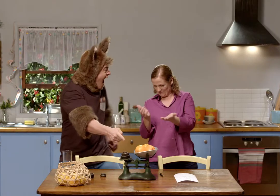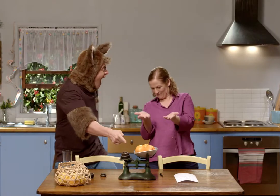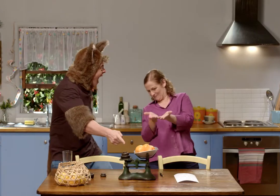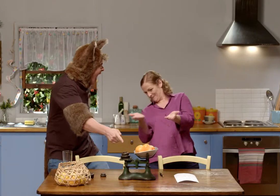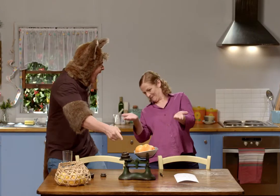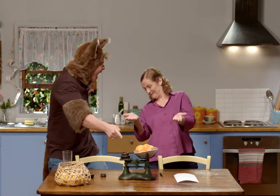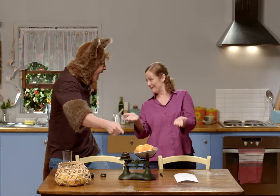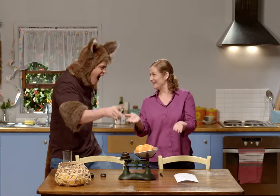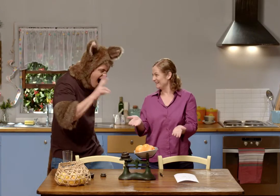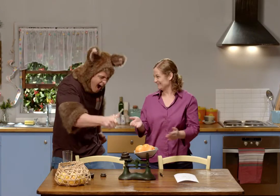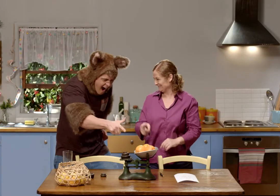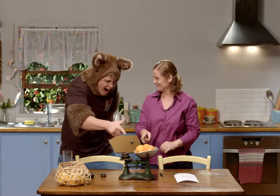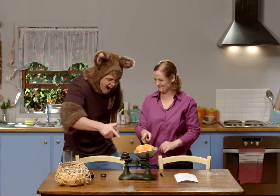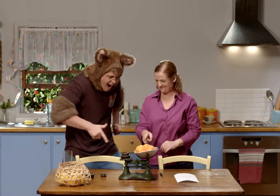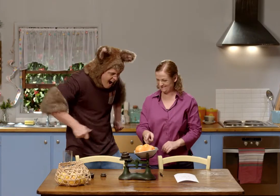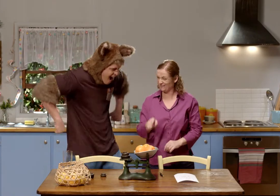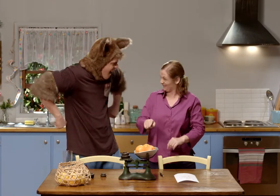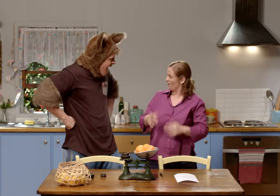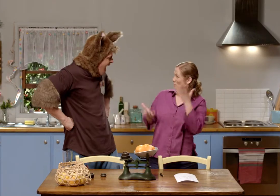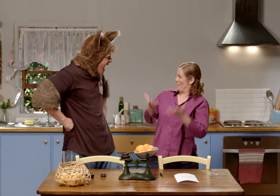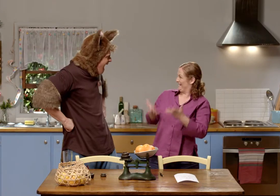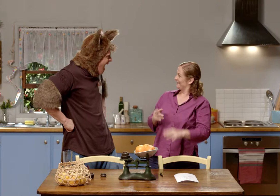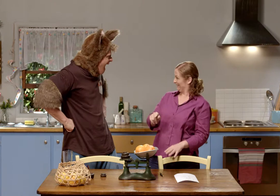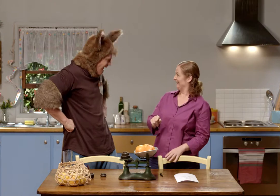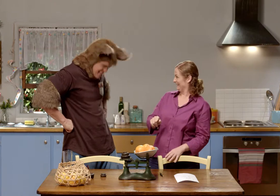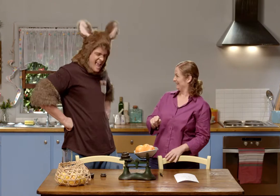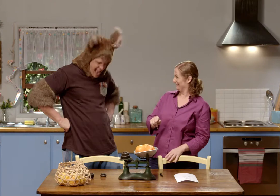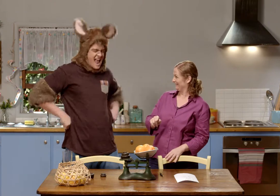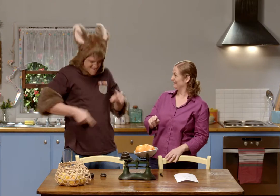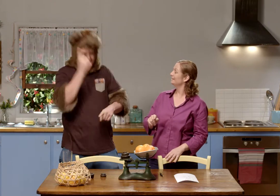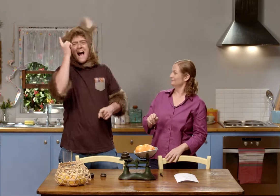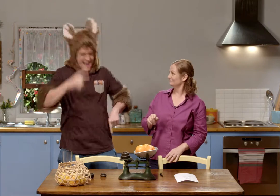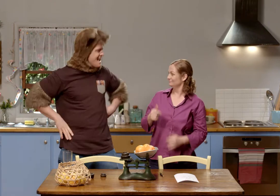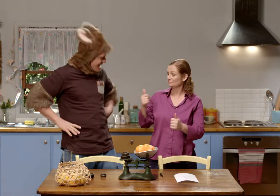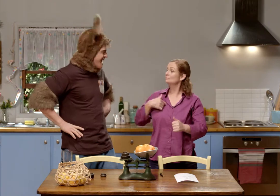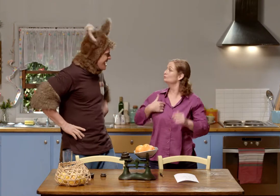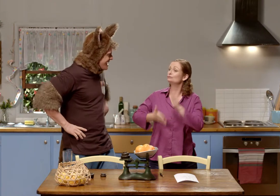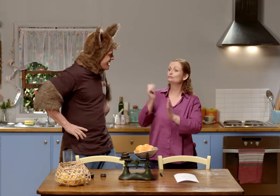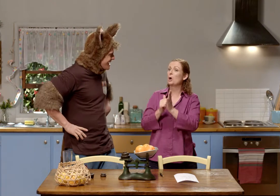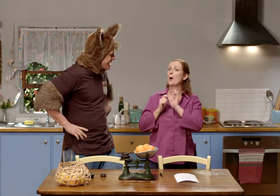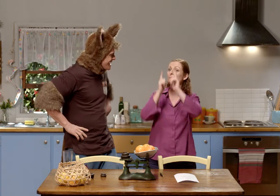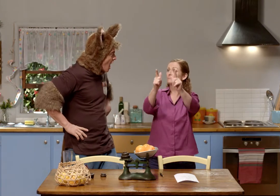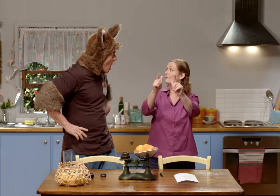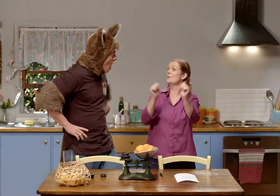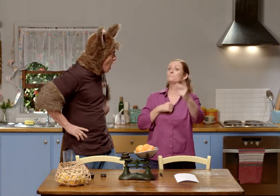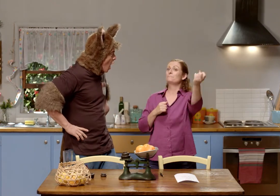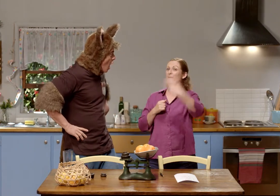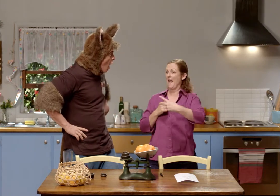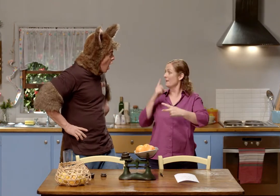Look, good! That is balanced. Yeah it is balanced. Well that's great. I need to go to the shop now, and when I get back,